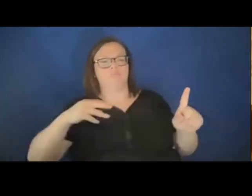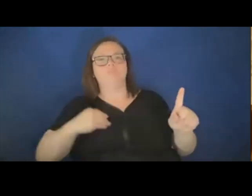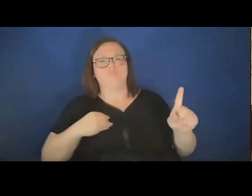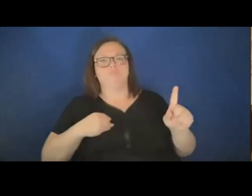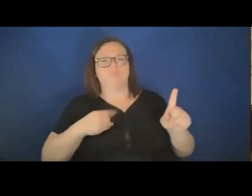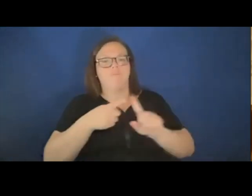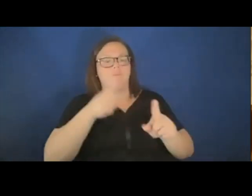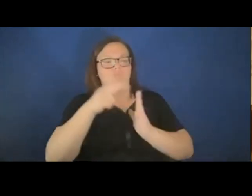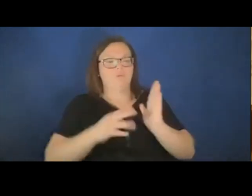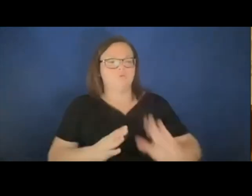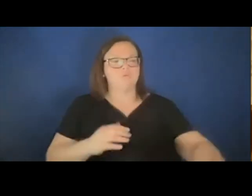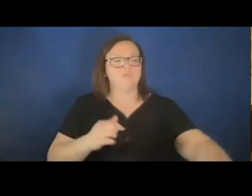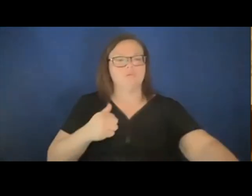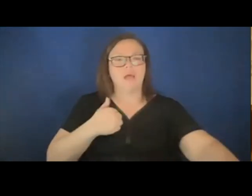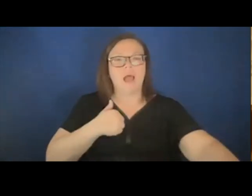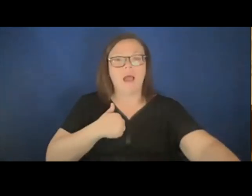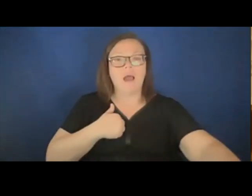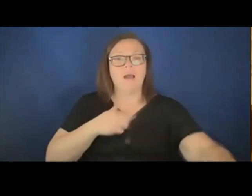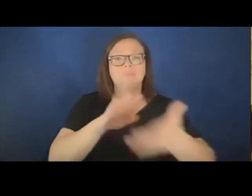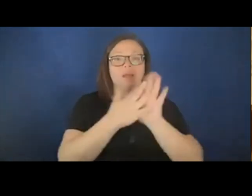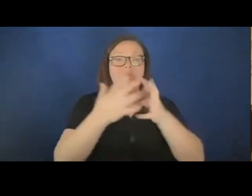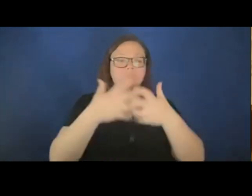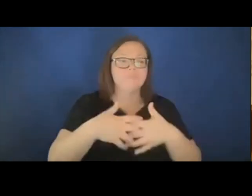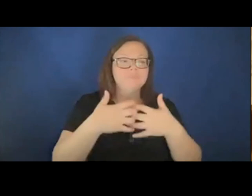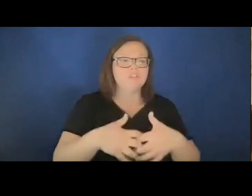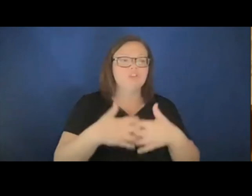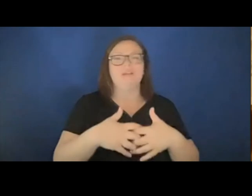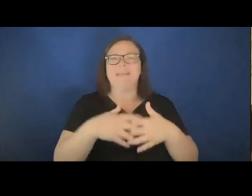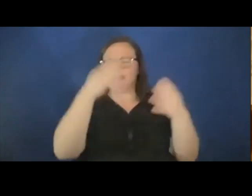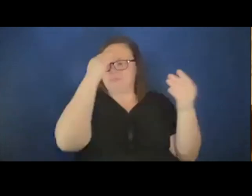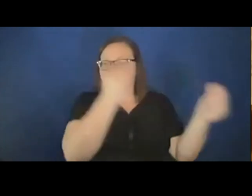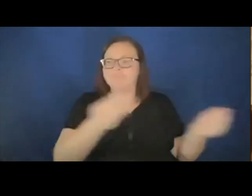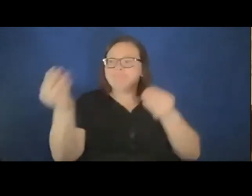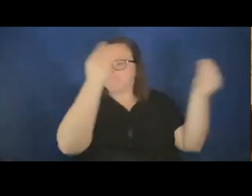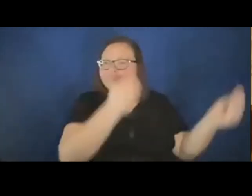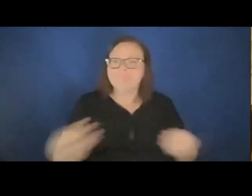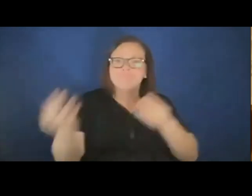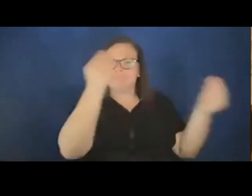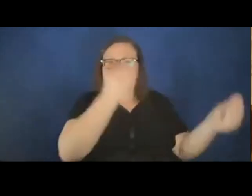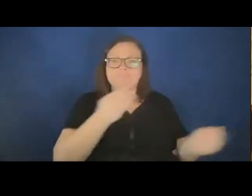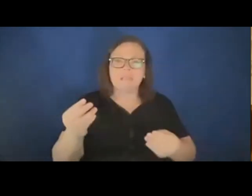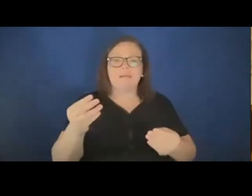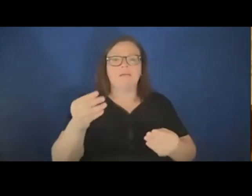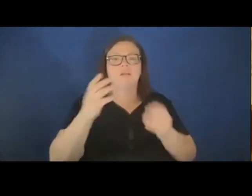I become a machine. A transfer of information. They become a plea for empathy,